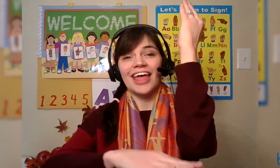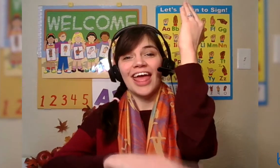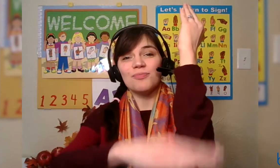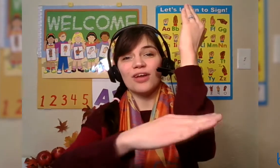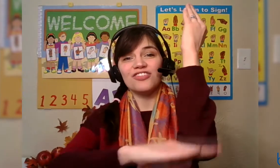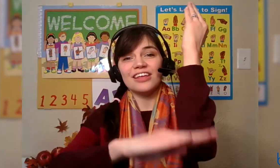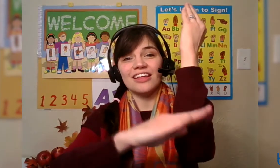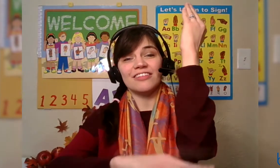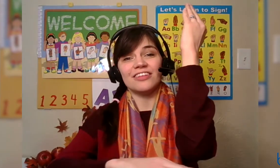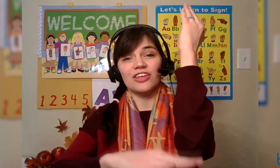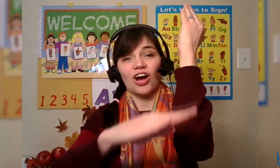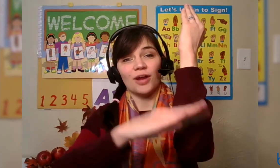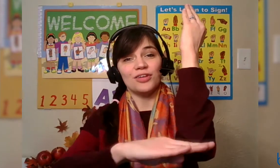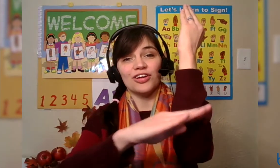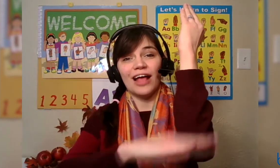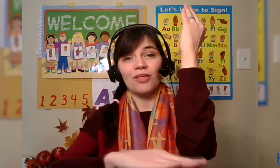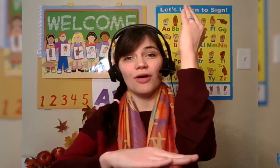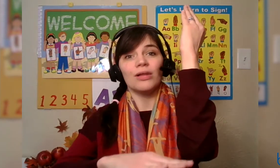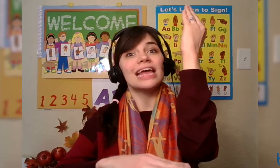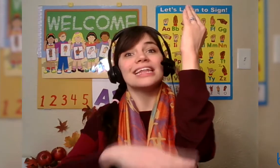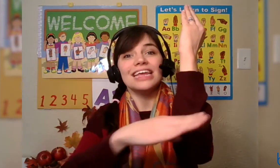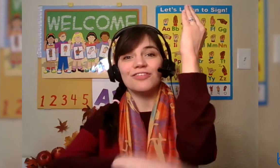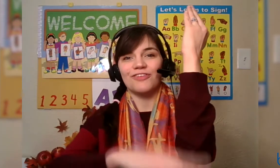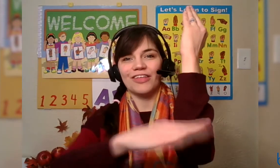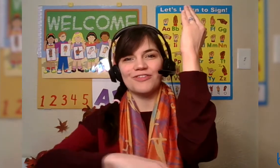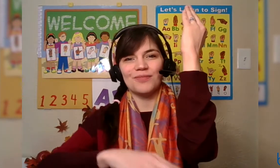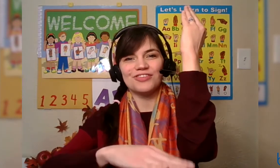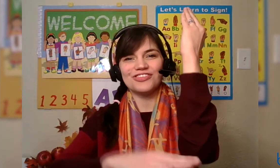brush it against your arm near your elbow like leaves falling from the tree: